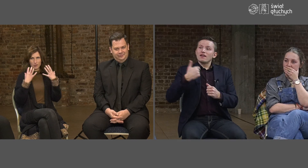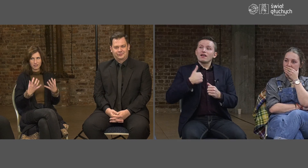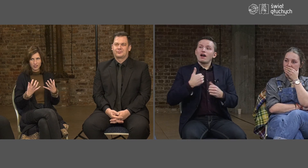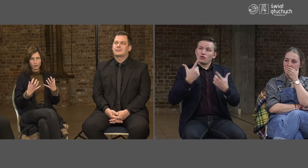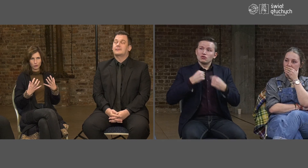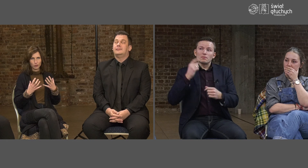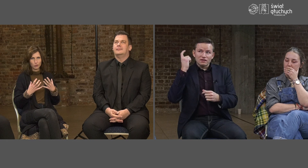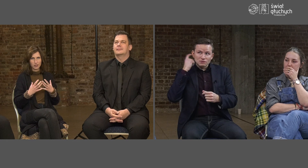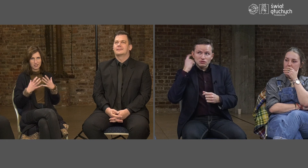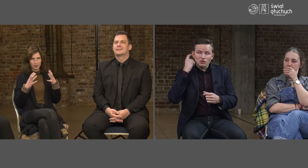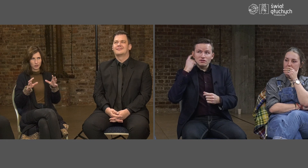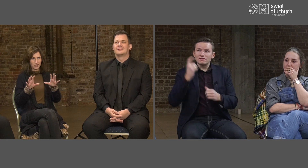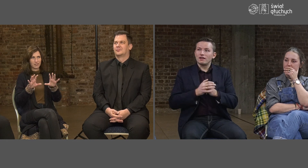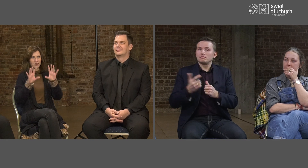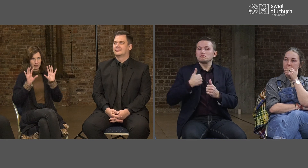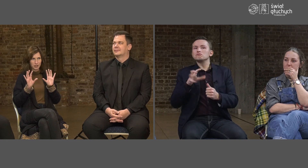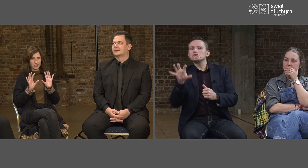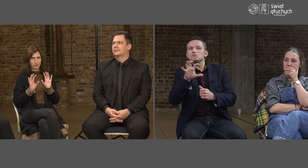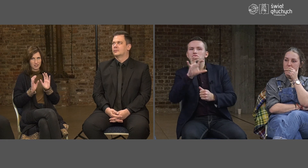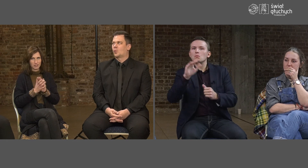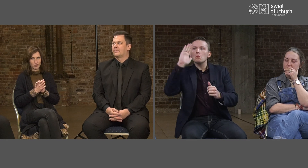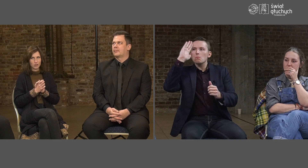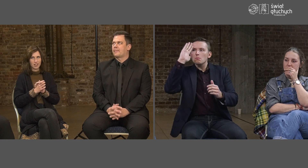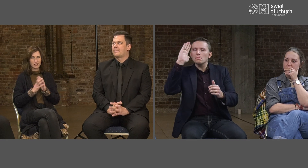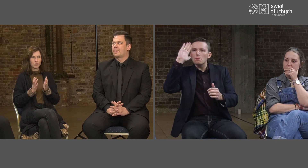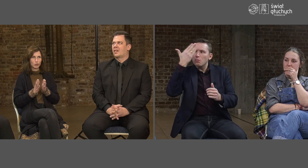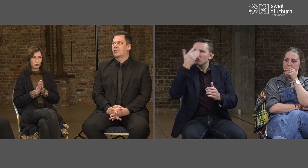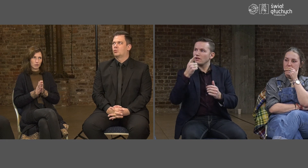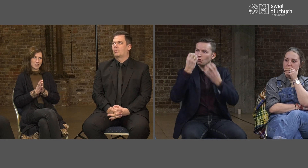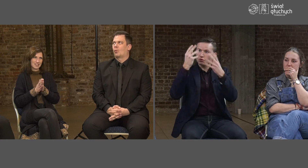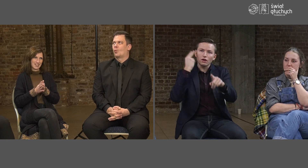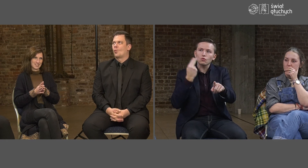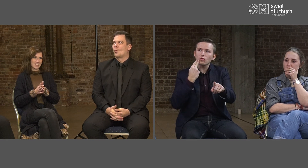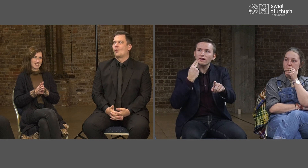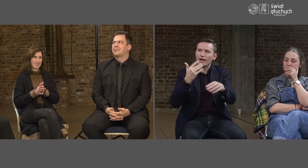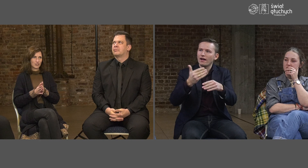learning about Deaf culture is fascinating for me. And I look at it from the outside. For me, the key is language.